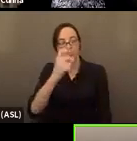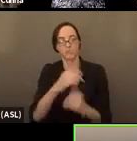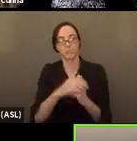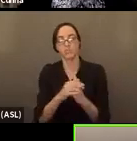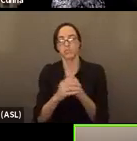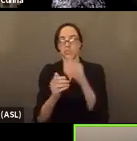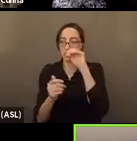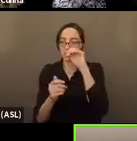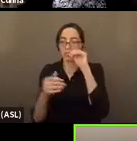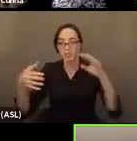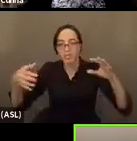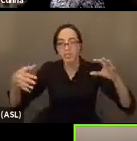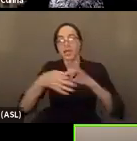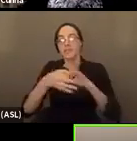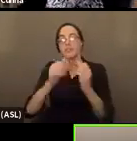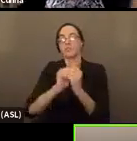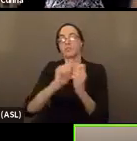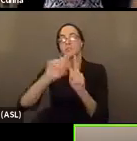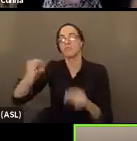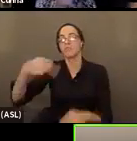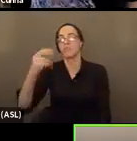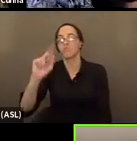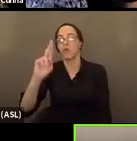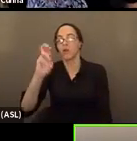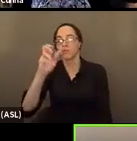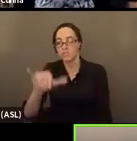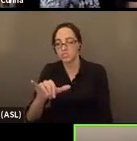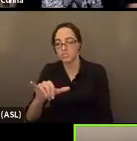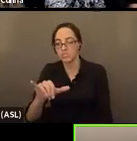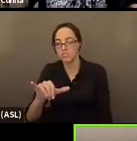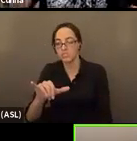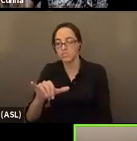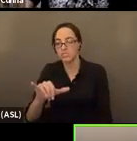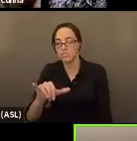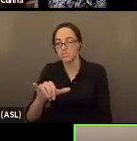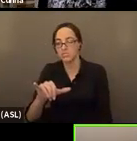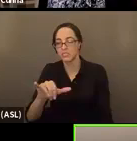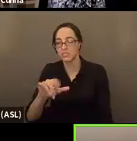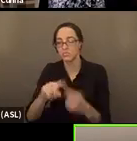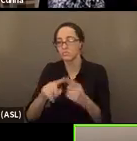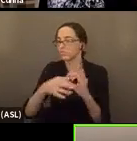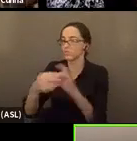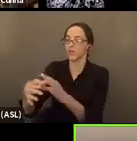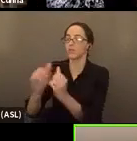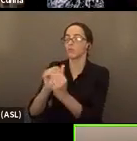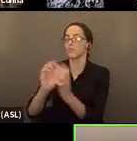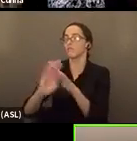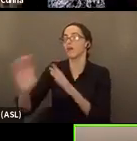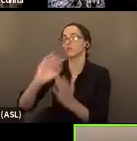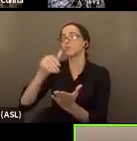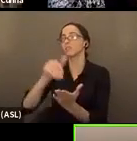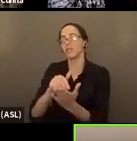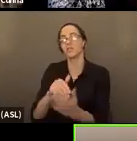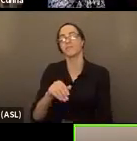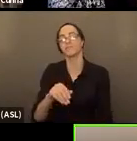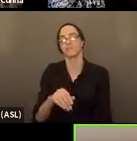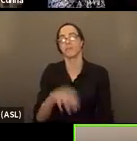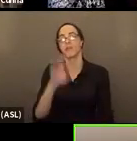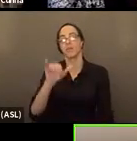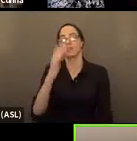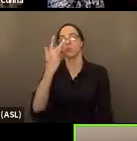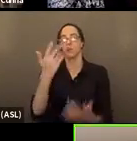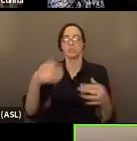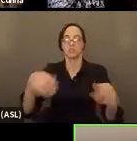the evacuation centers so um really important to have that um so we're getting close to the seven